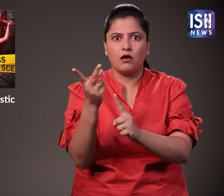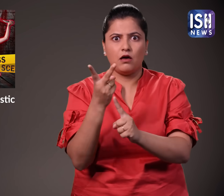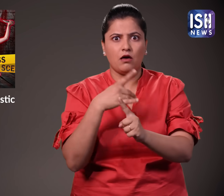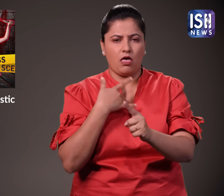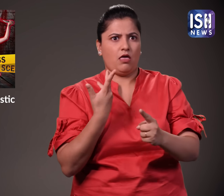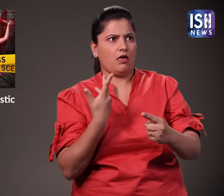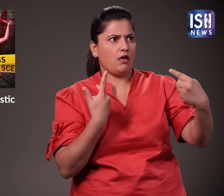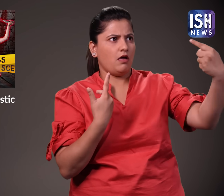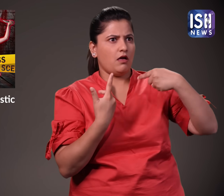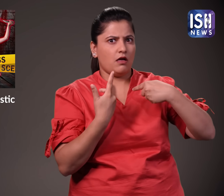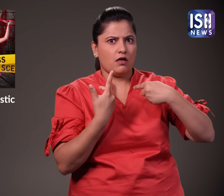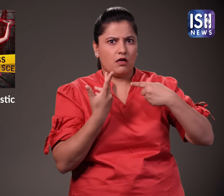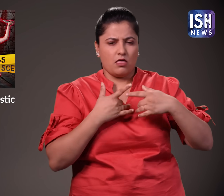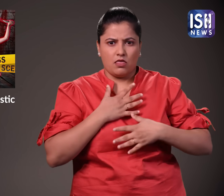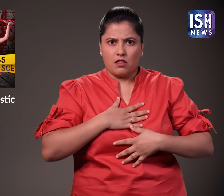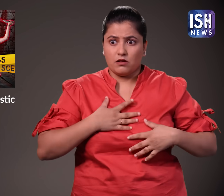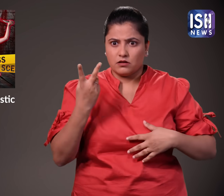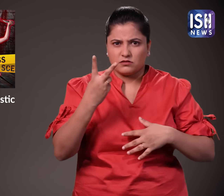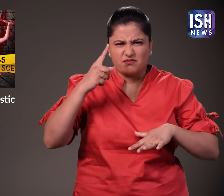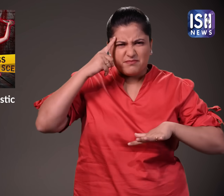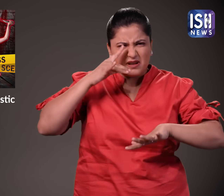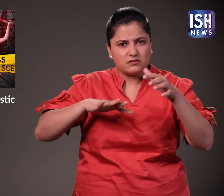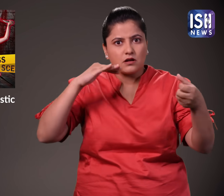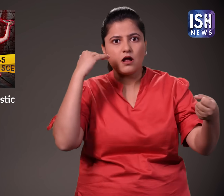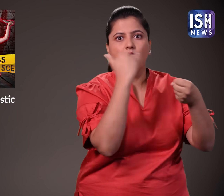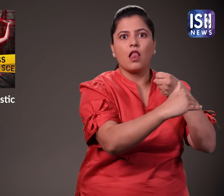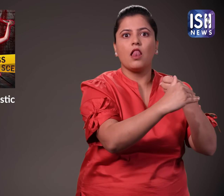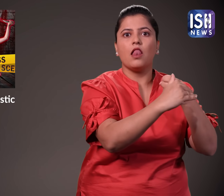increasing their fears and pushing them to plan his murder.